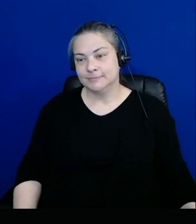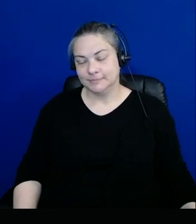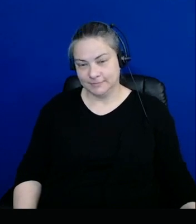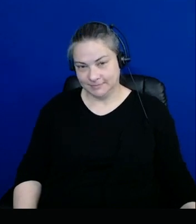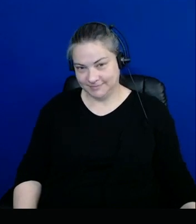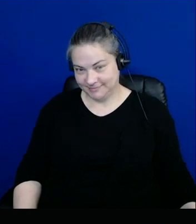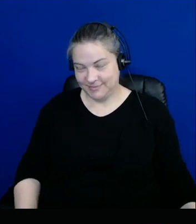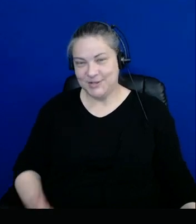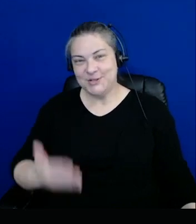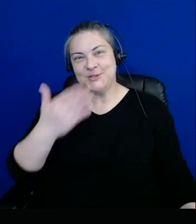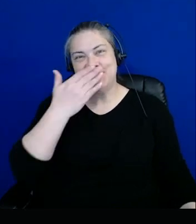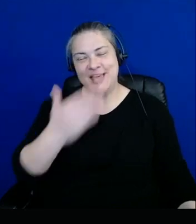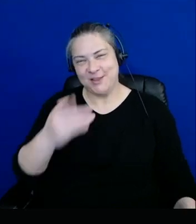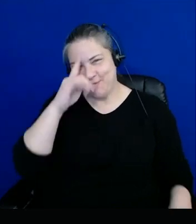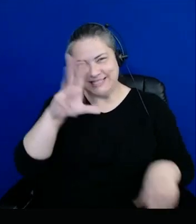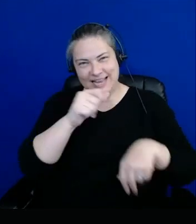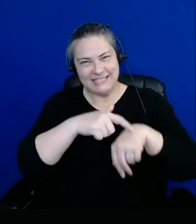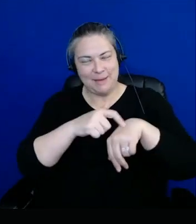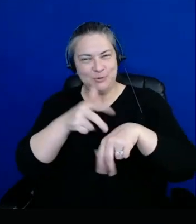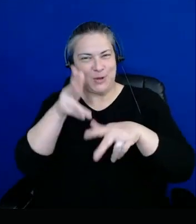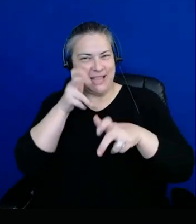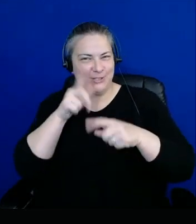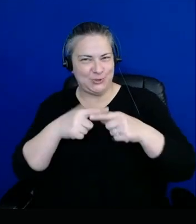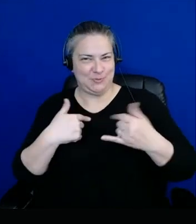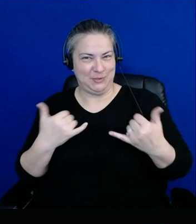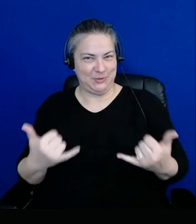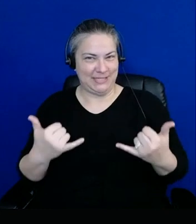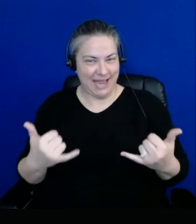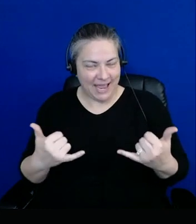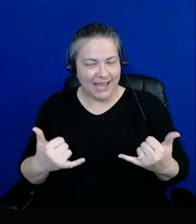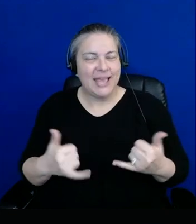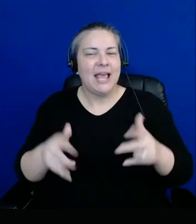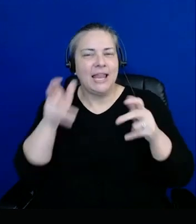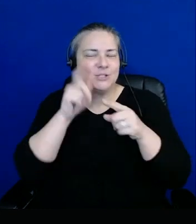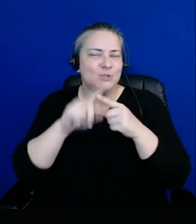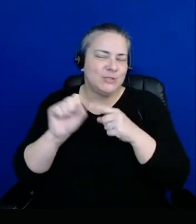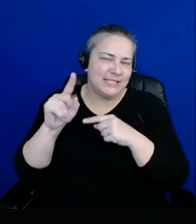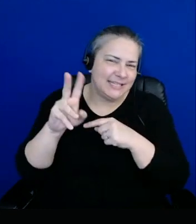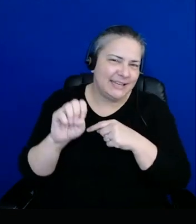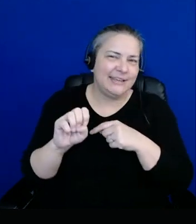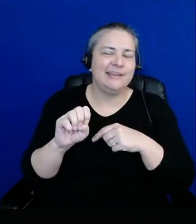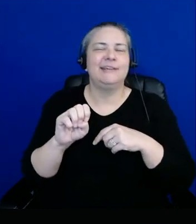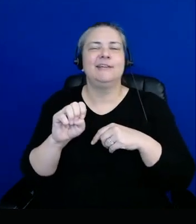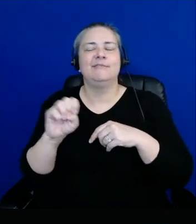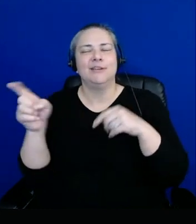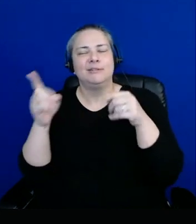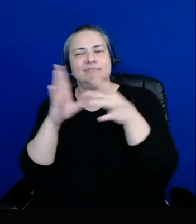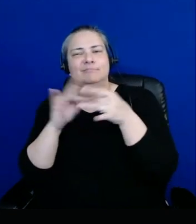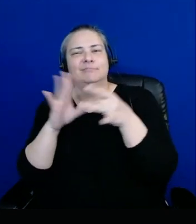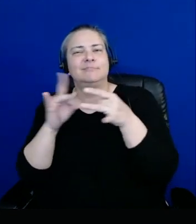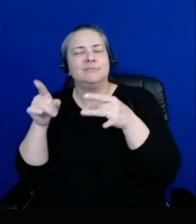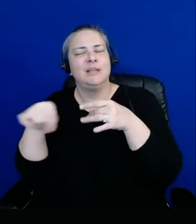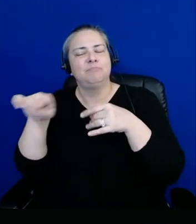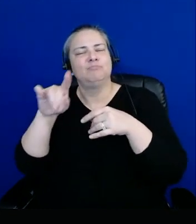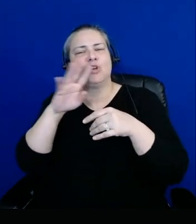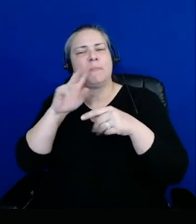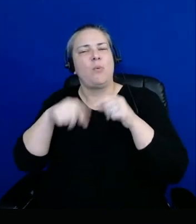Thank you for taking the time to listen to me today and to listen to Steve and Takeshi san talk about what they've done.